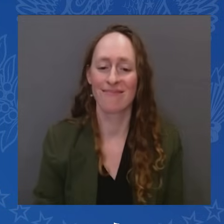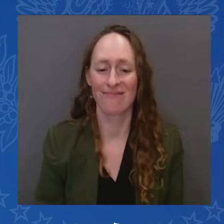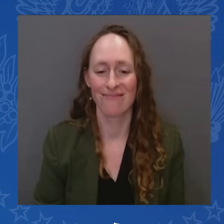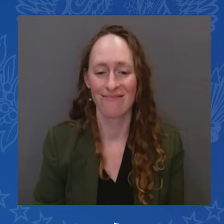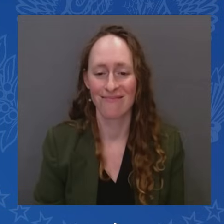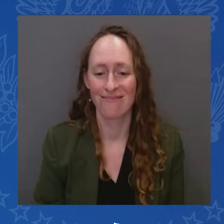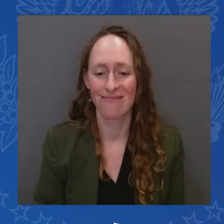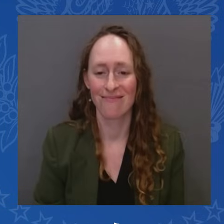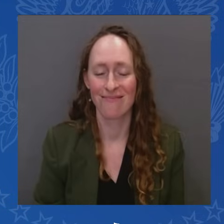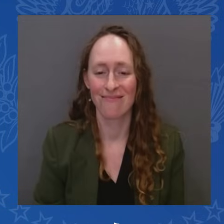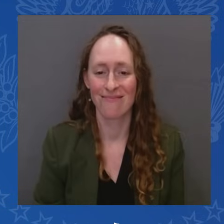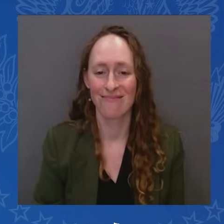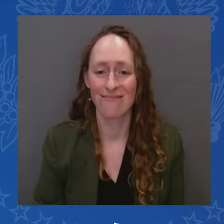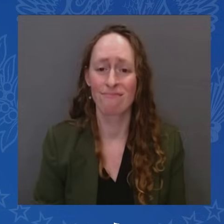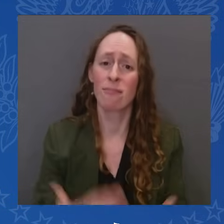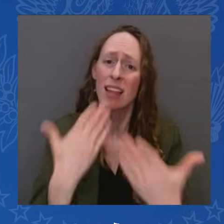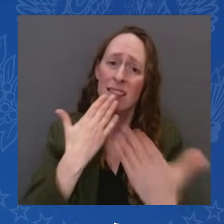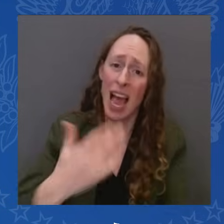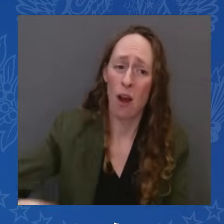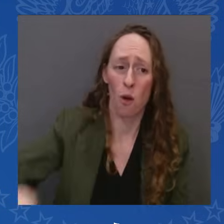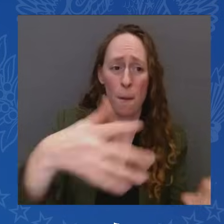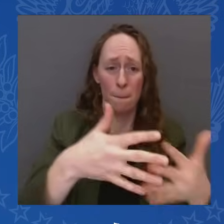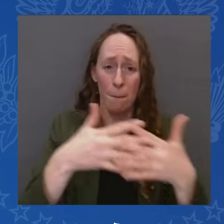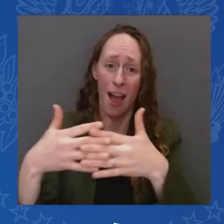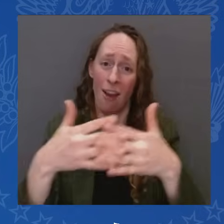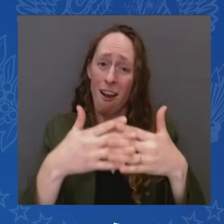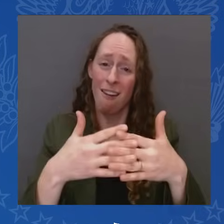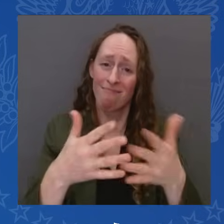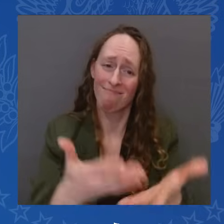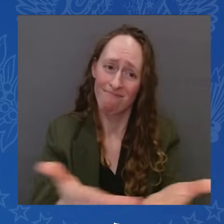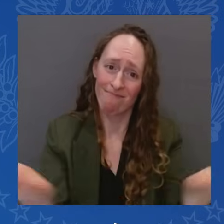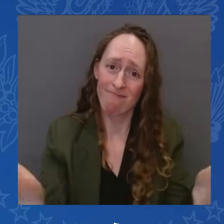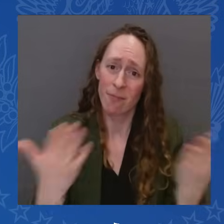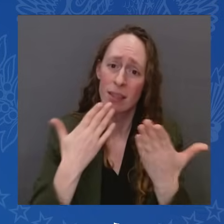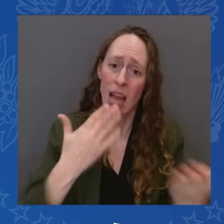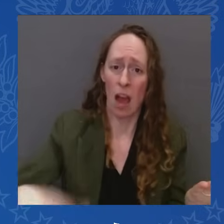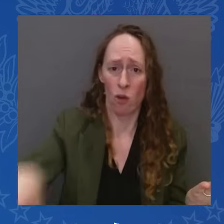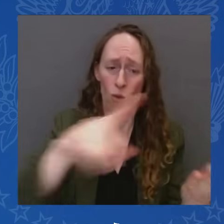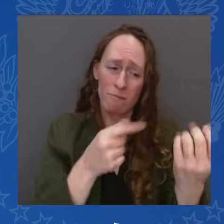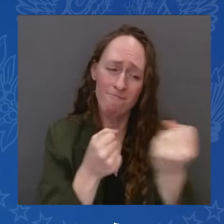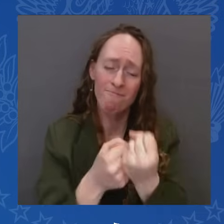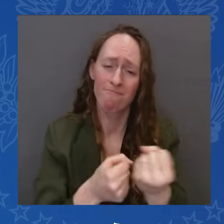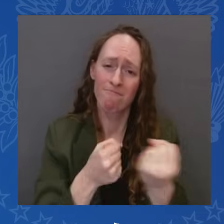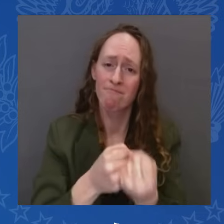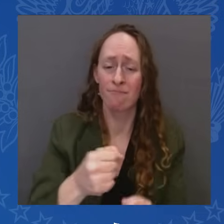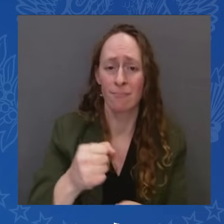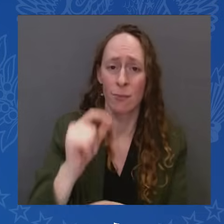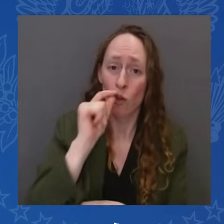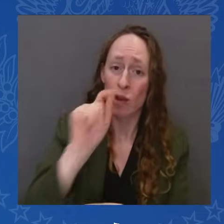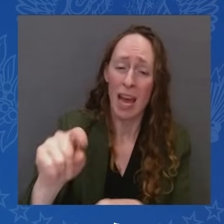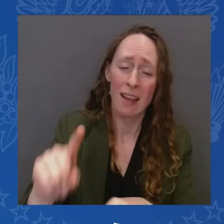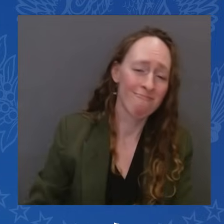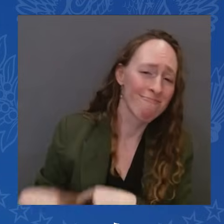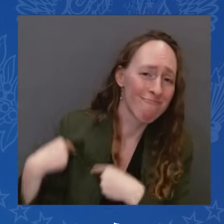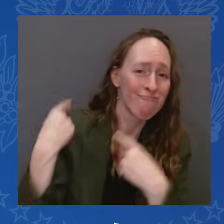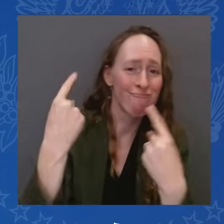President Biden: Thank you. Look, we're going to alternate asking questions. We're going to ask a total of -- each ask two questions.